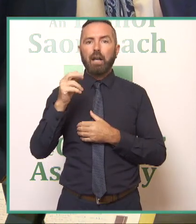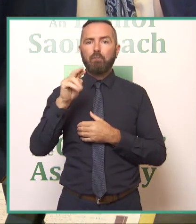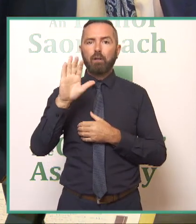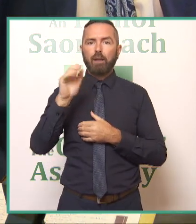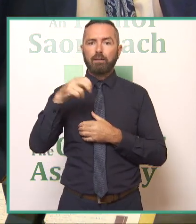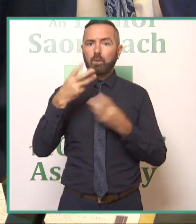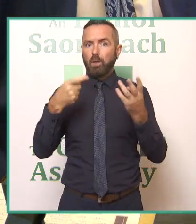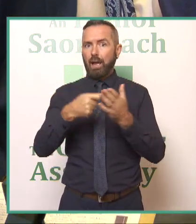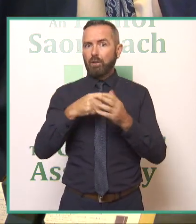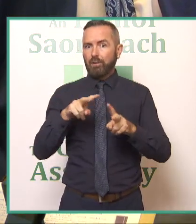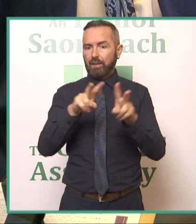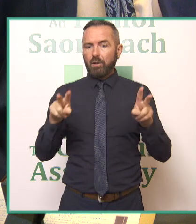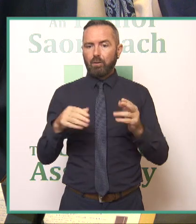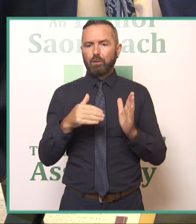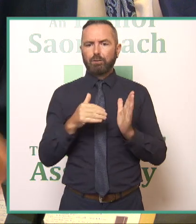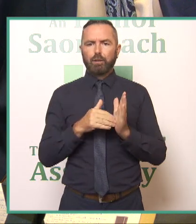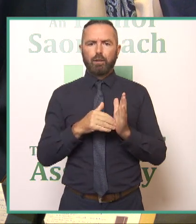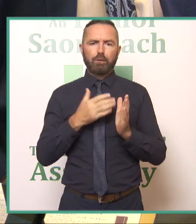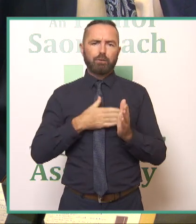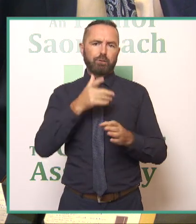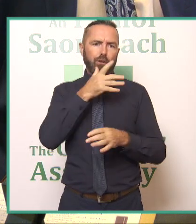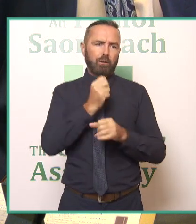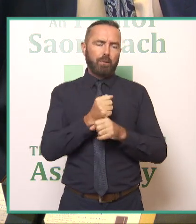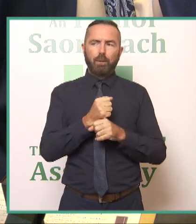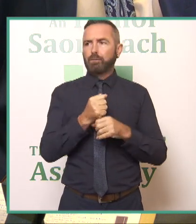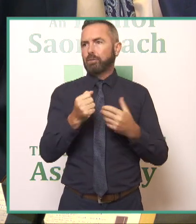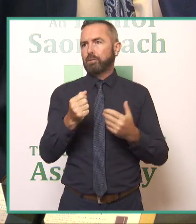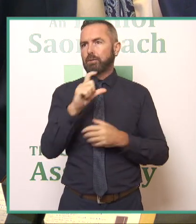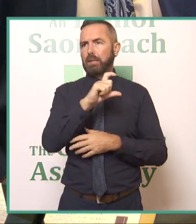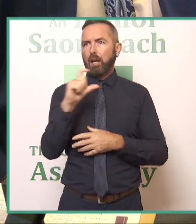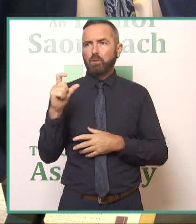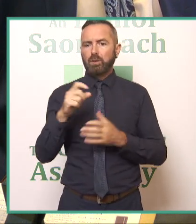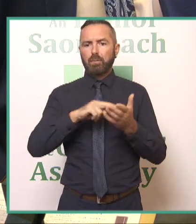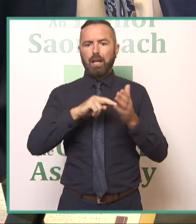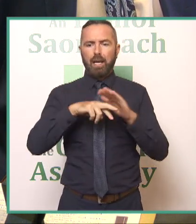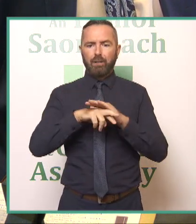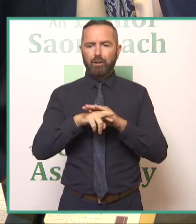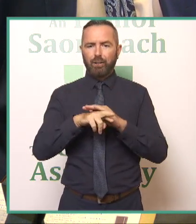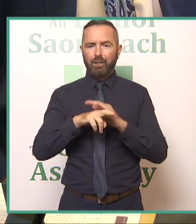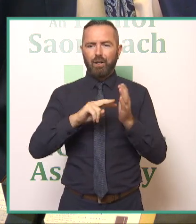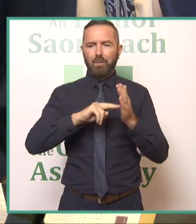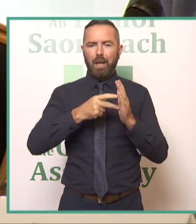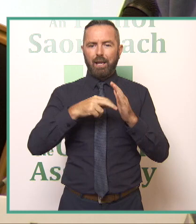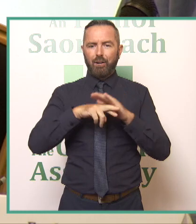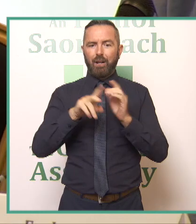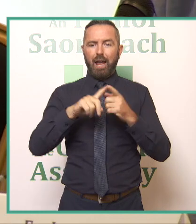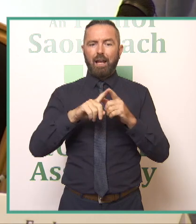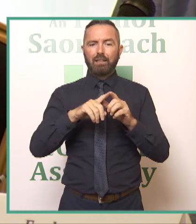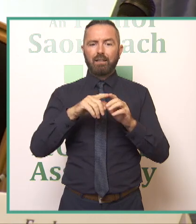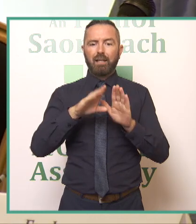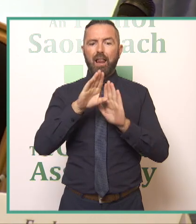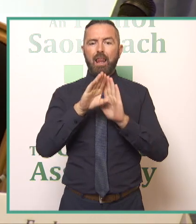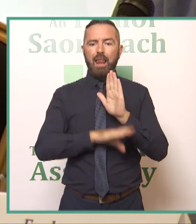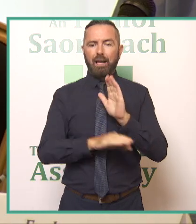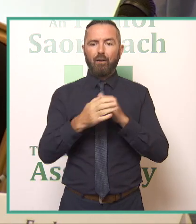to your video yeah just to talk about councils planners and uh their lack of care of Woodlands